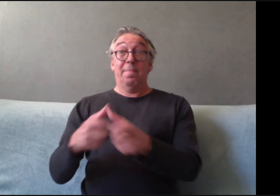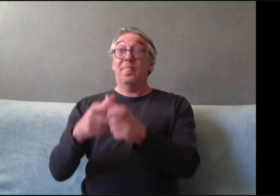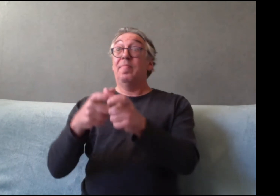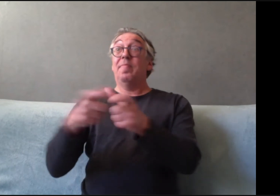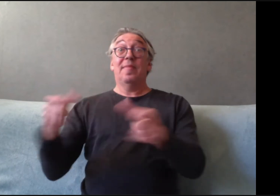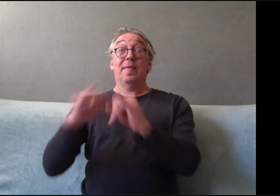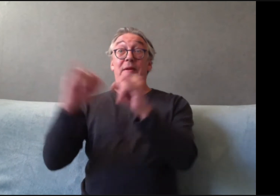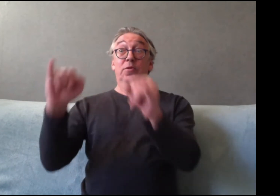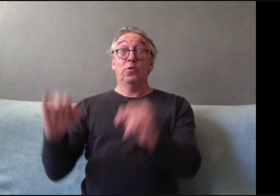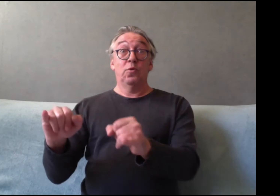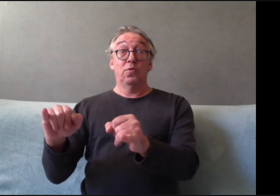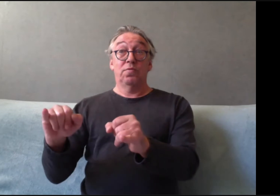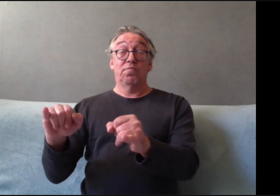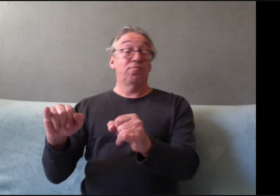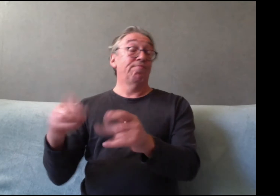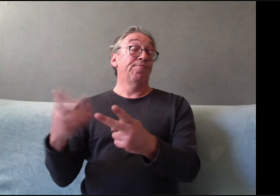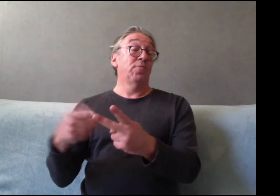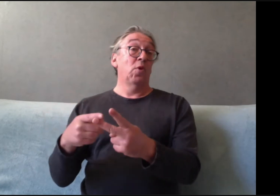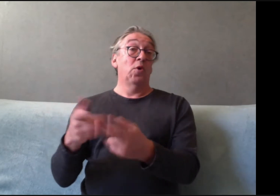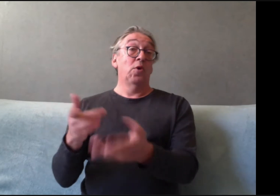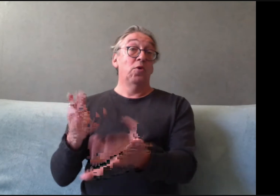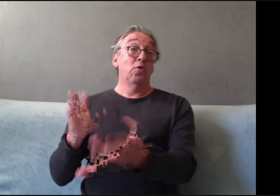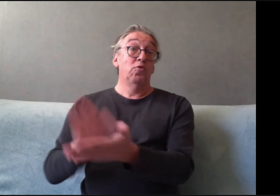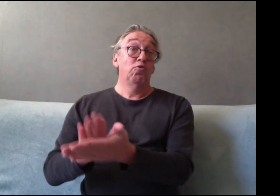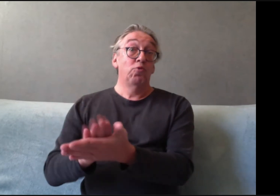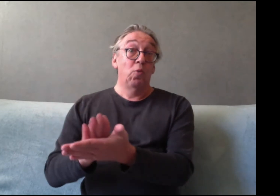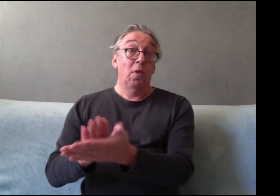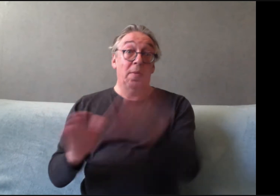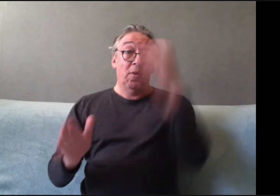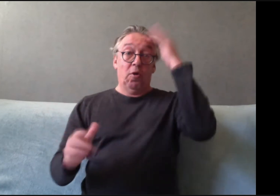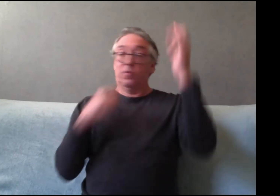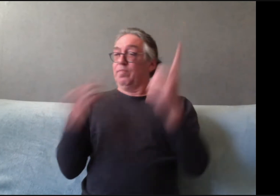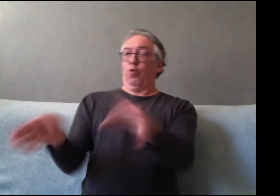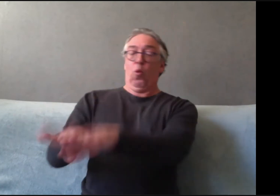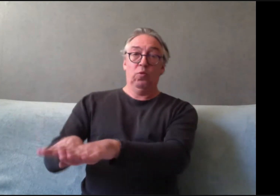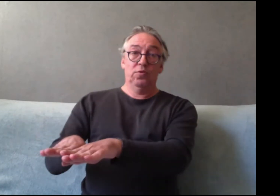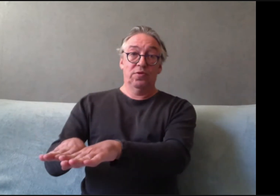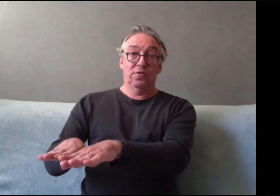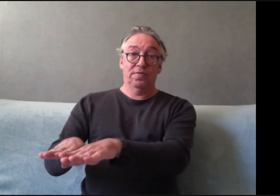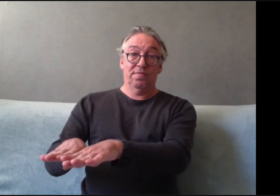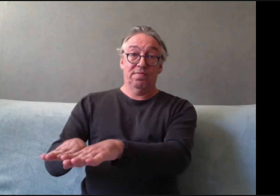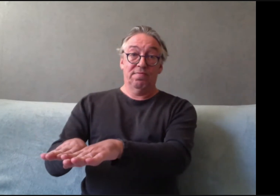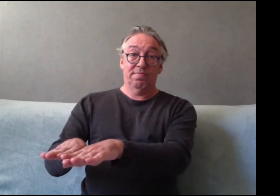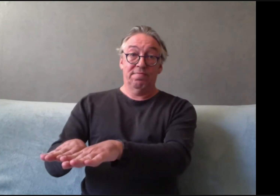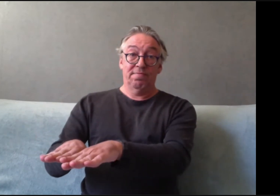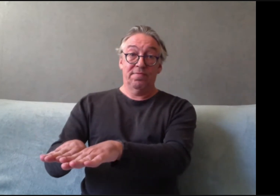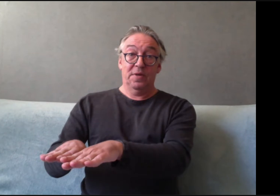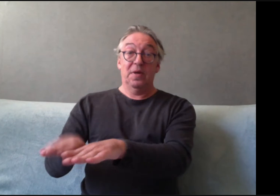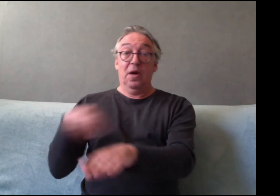like the schools so they'll be continuously funded even closed.